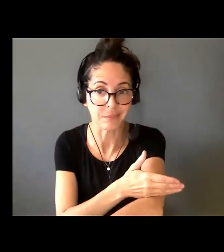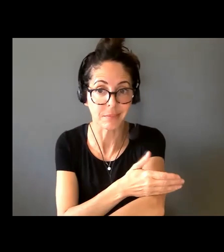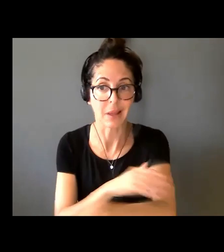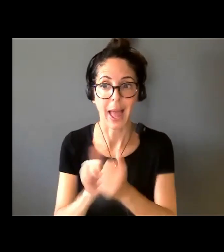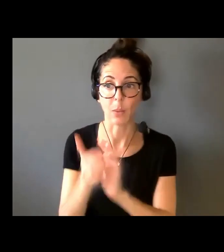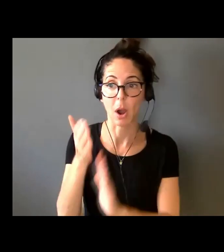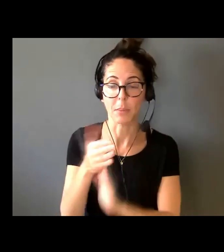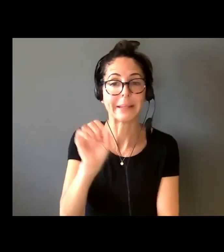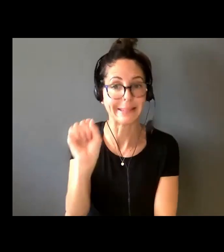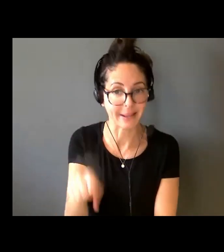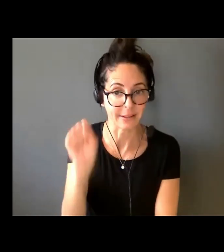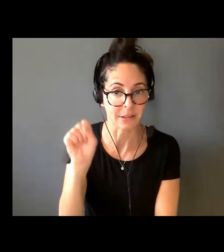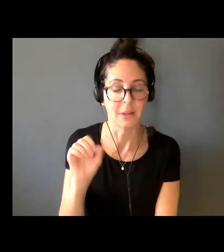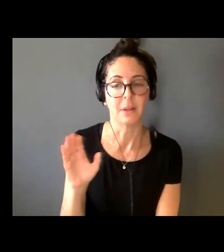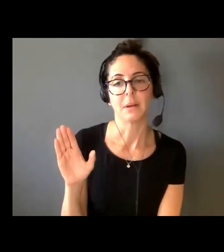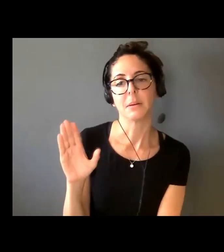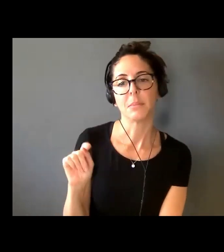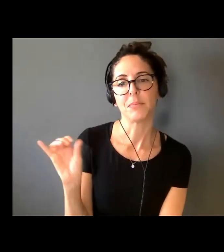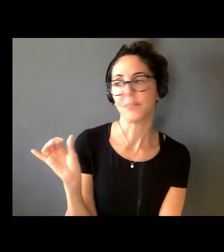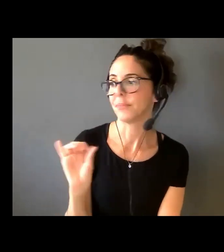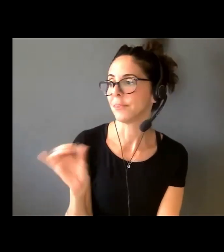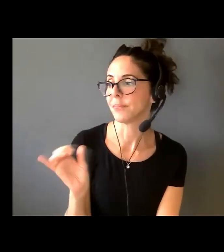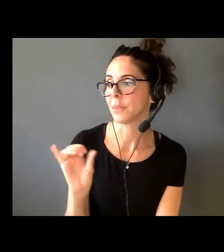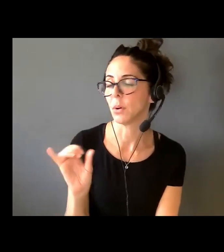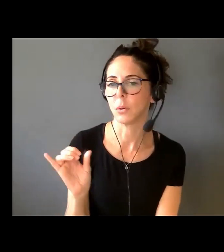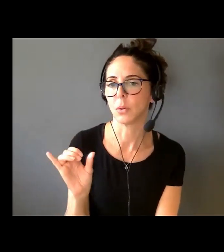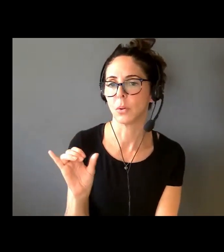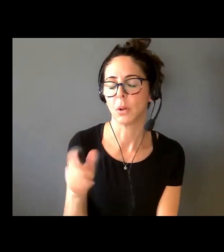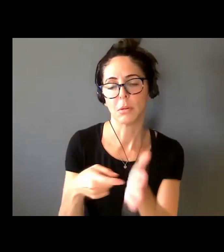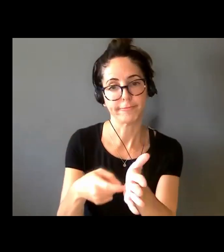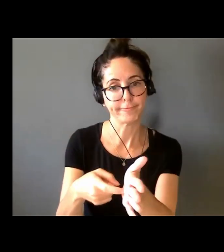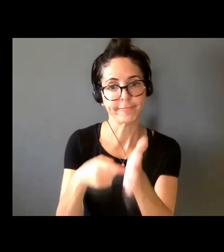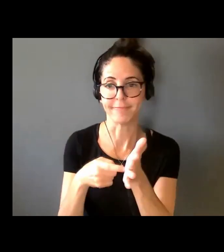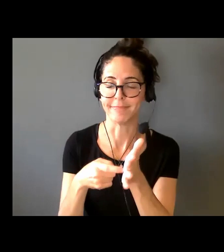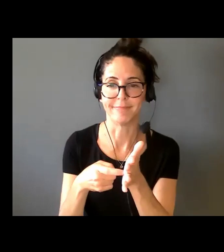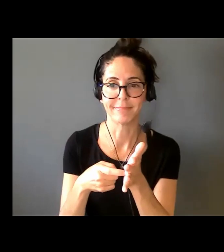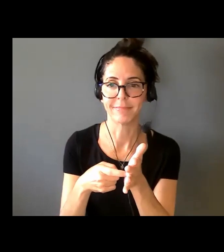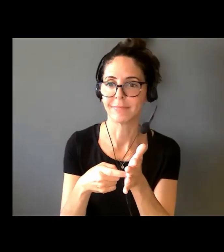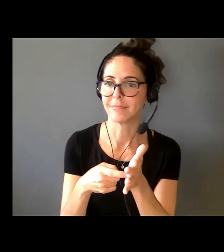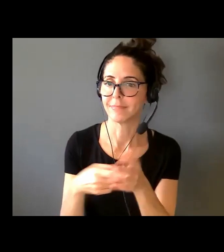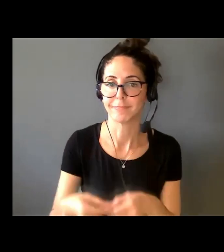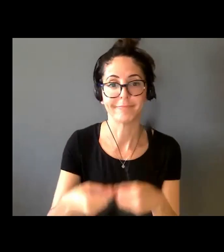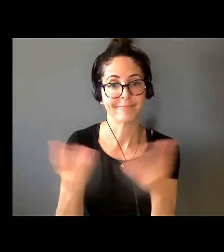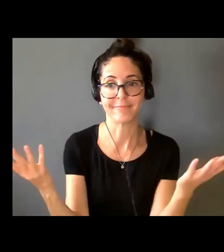but it's also necessary to carry out reliable and credible advocacy work.